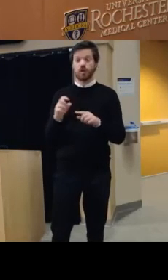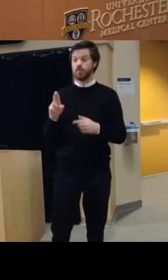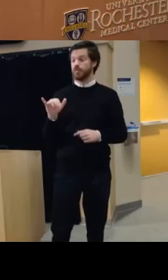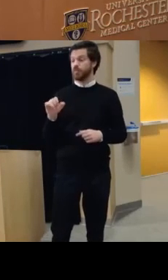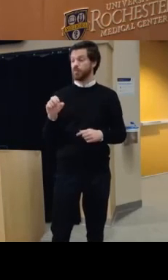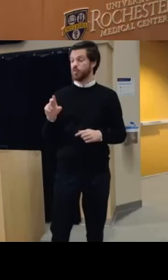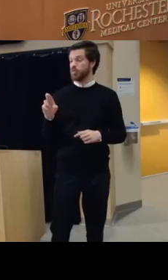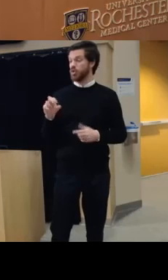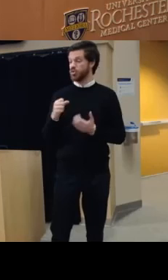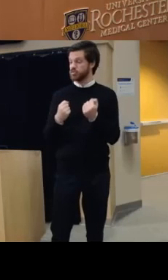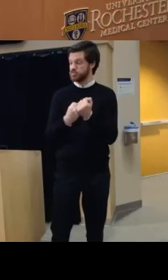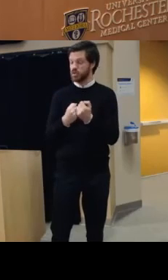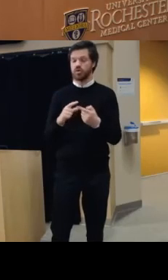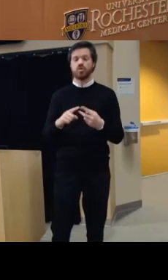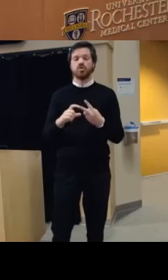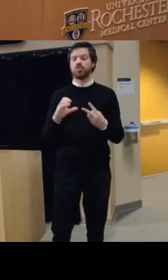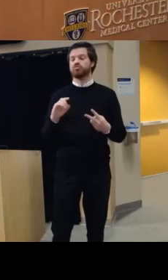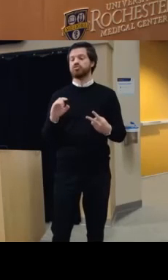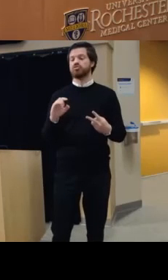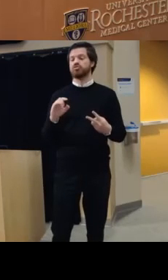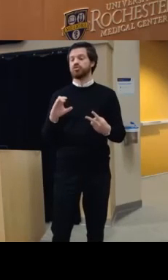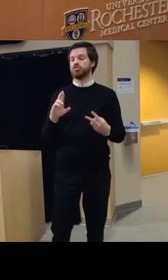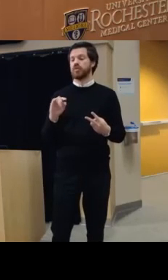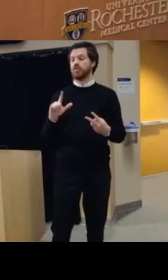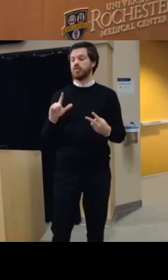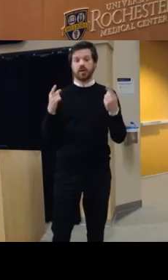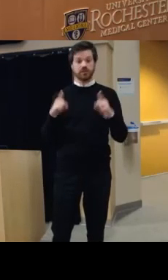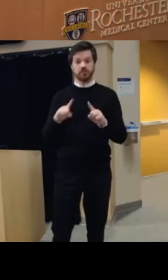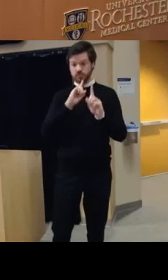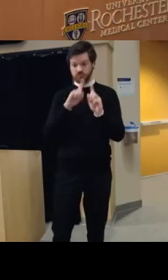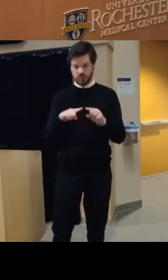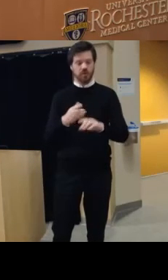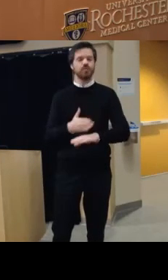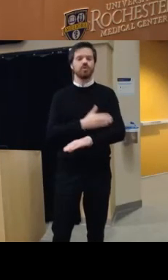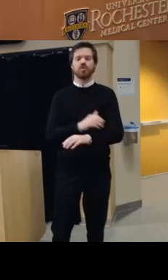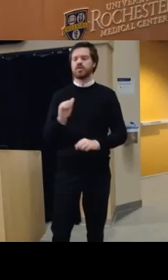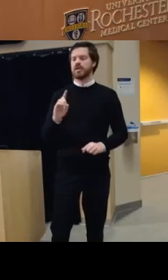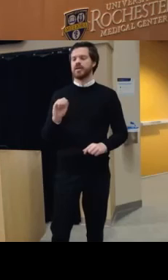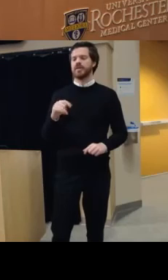and critical incident response um to improve adaptive coping to reduce depersonalization